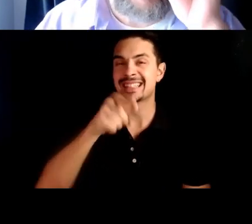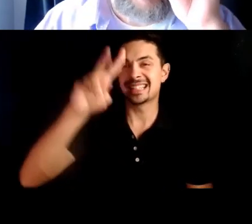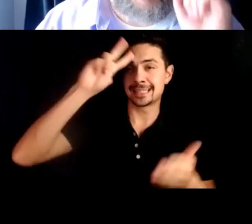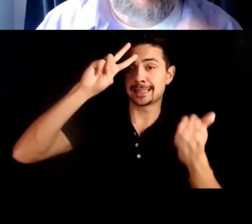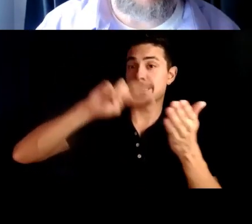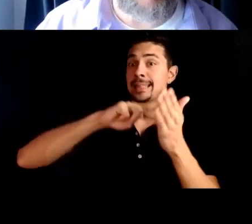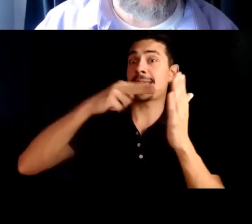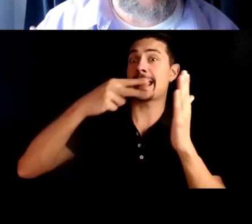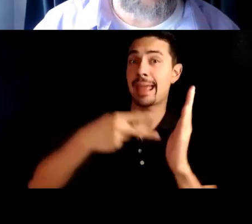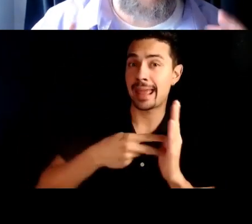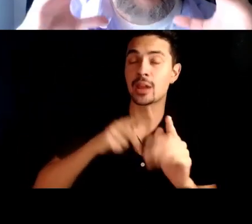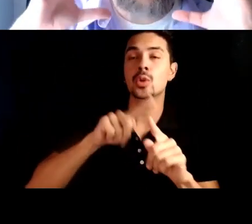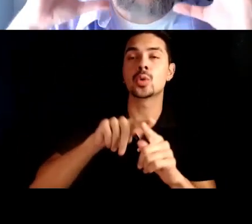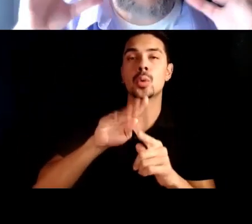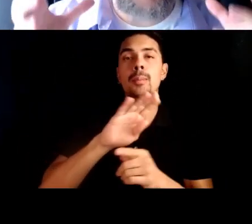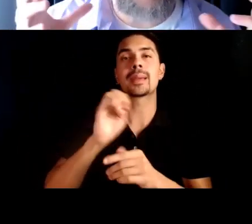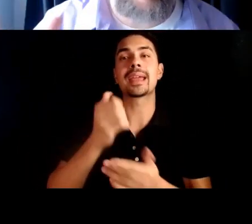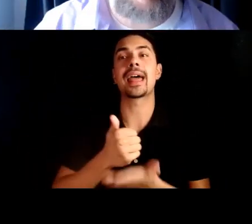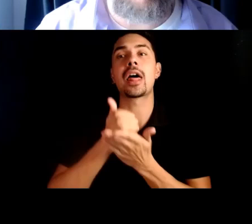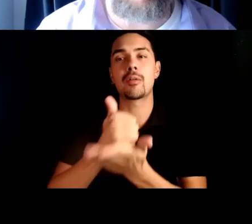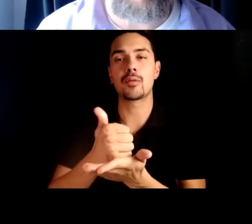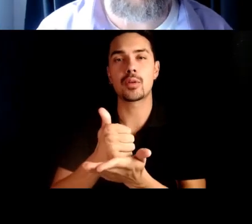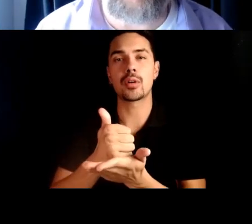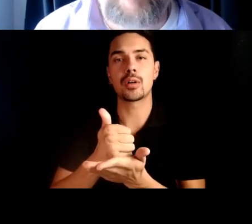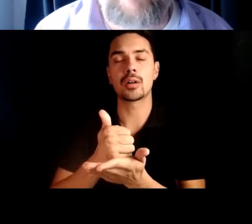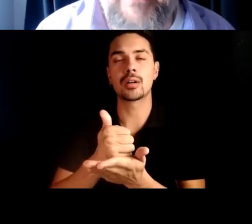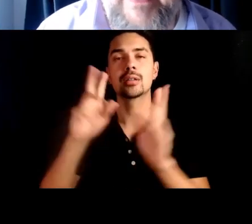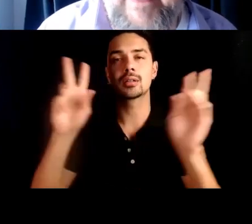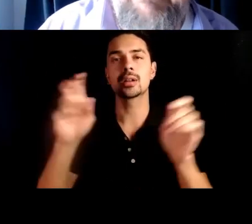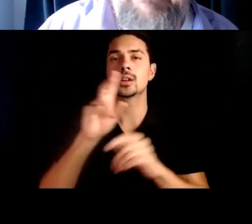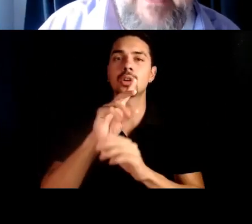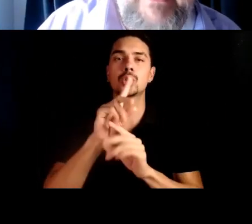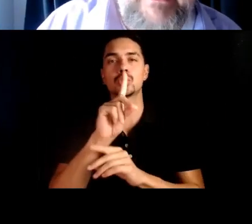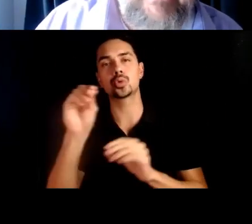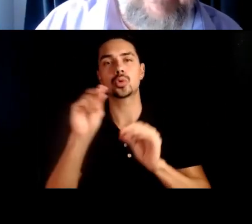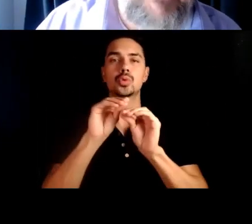and, you know, under the kind of the do no harm frame of thinking,